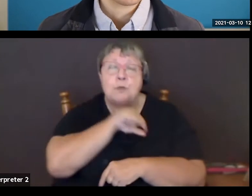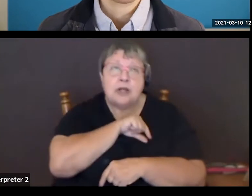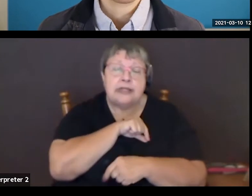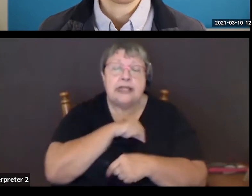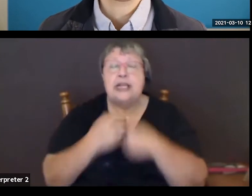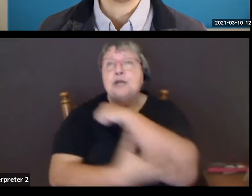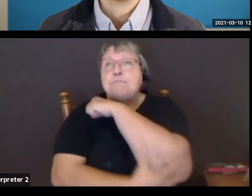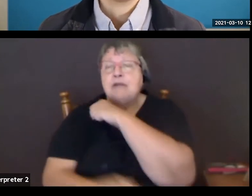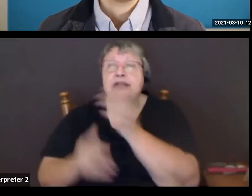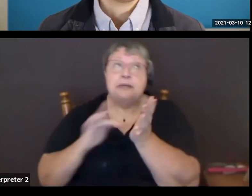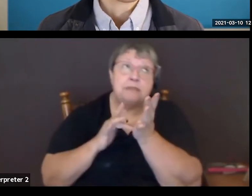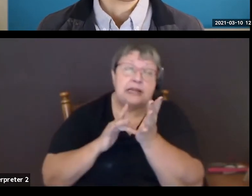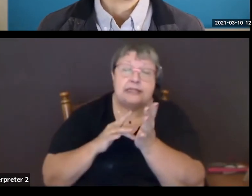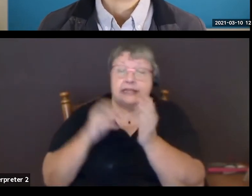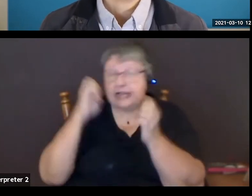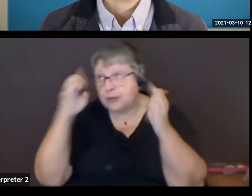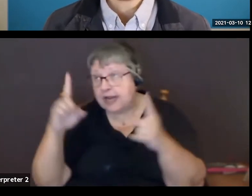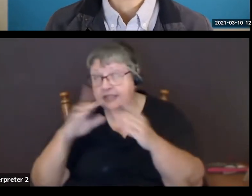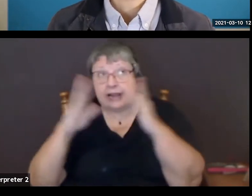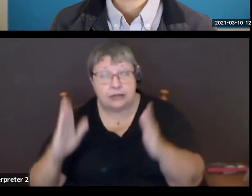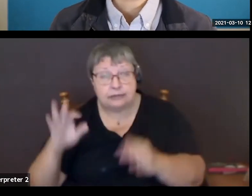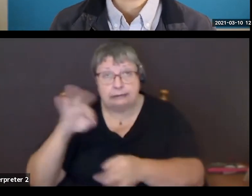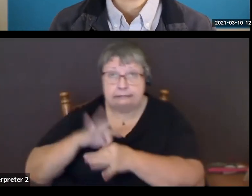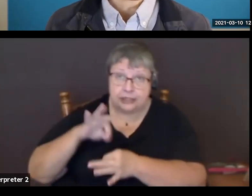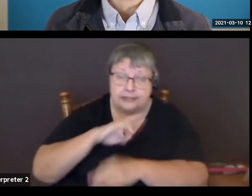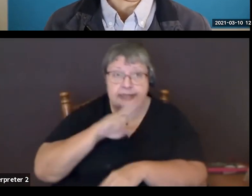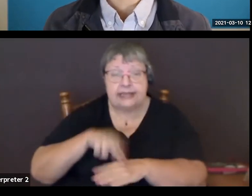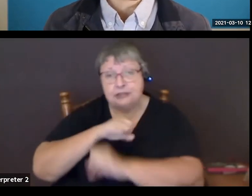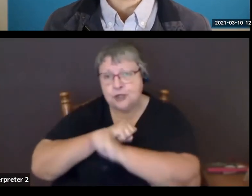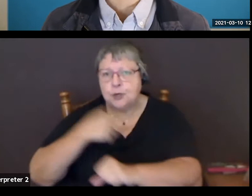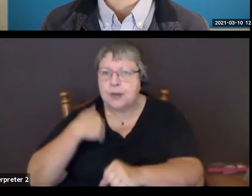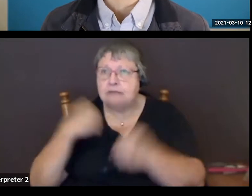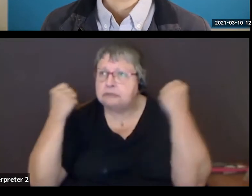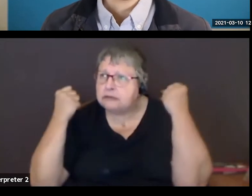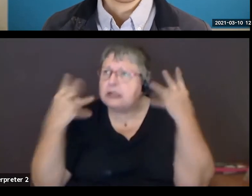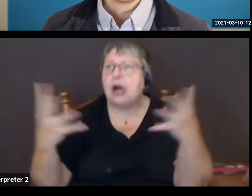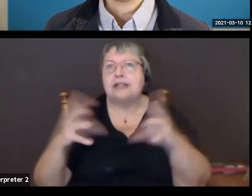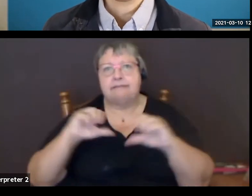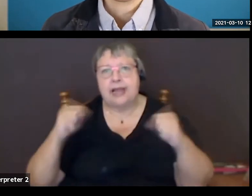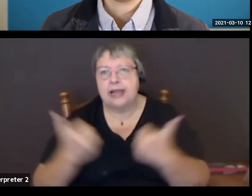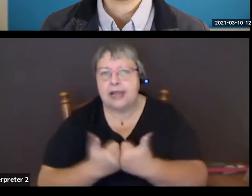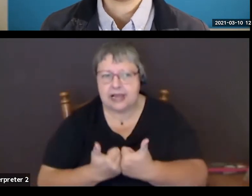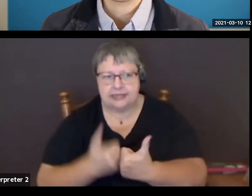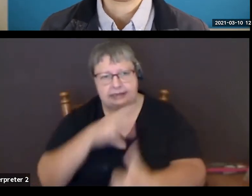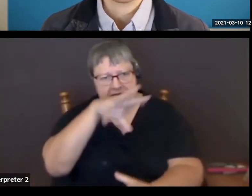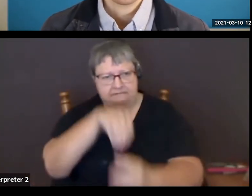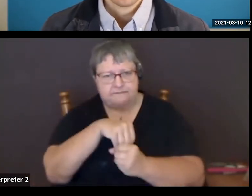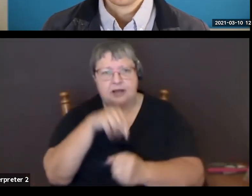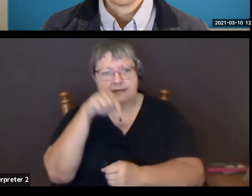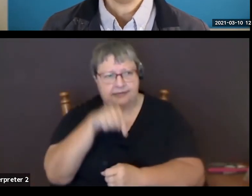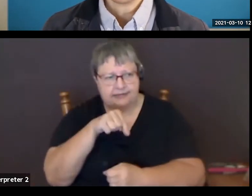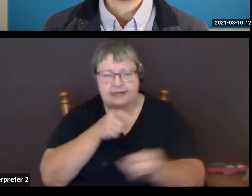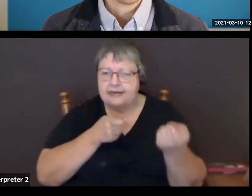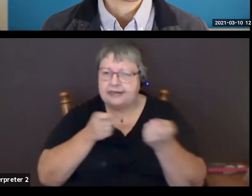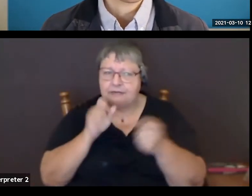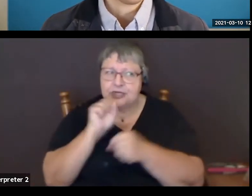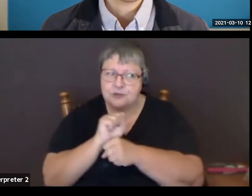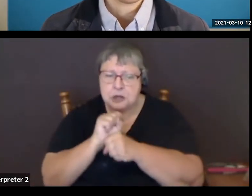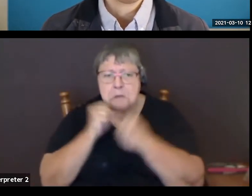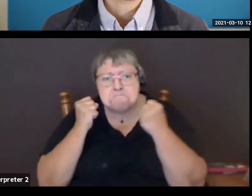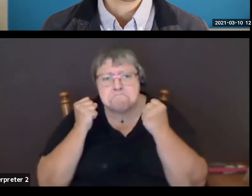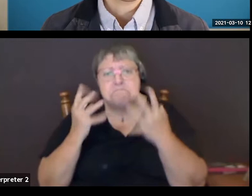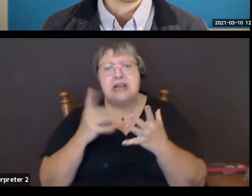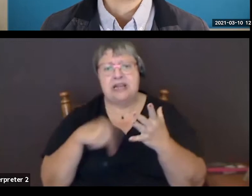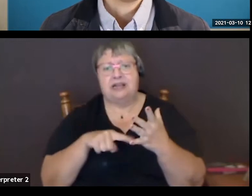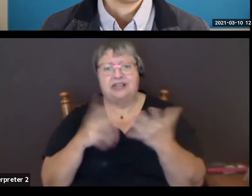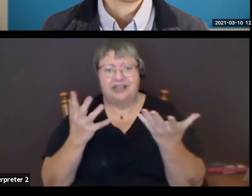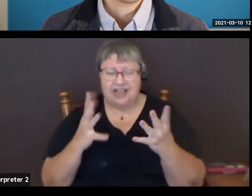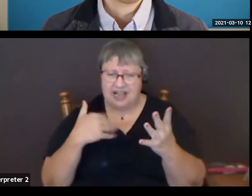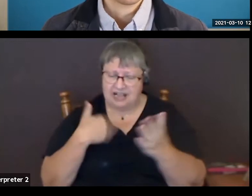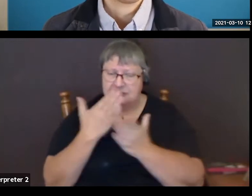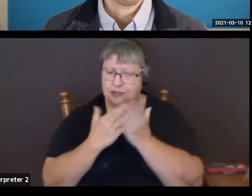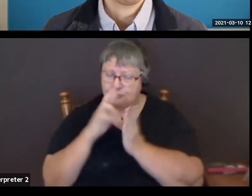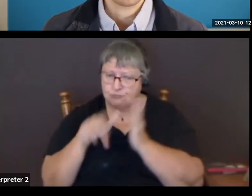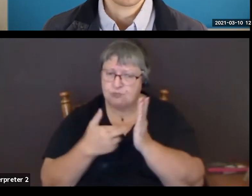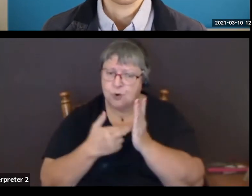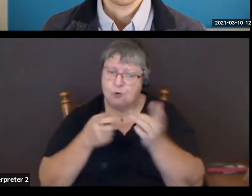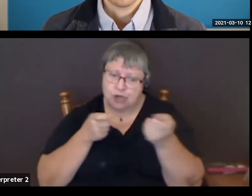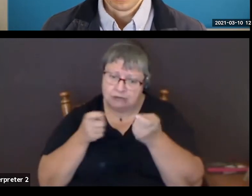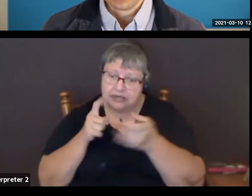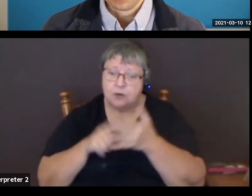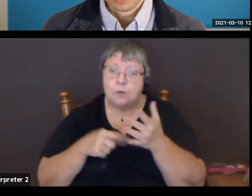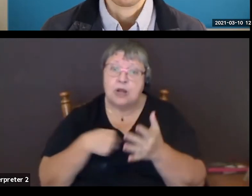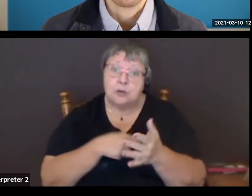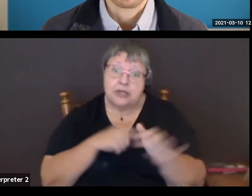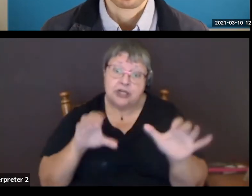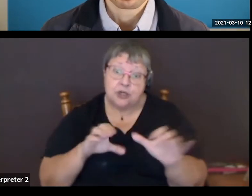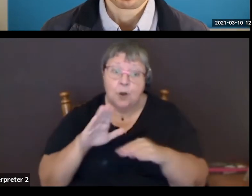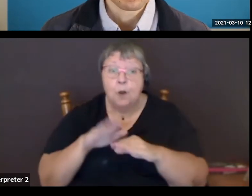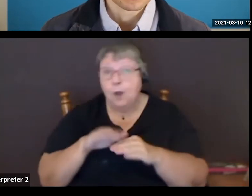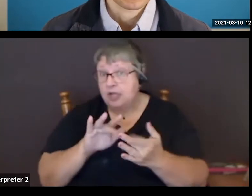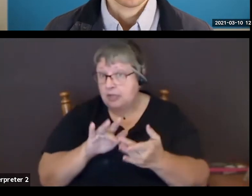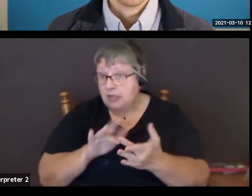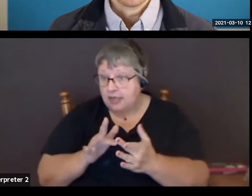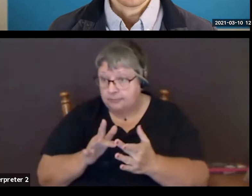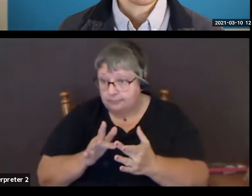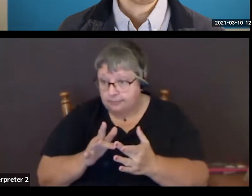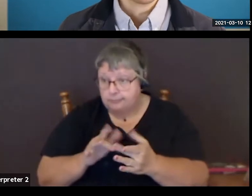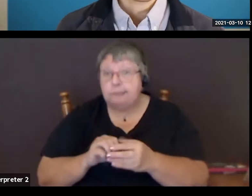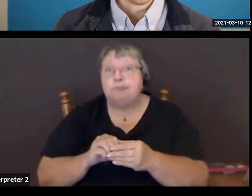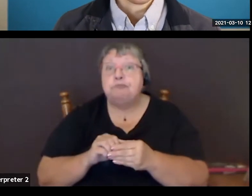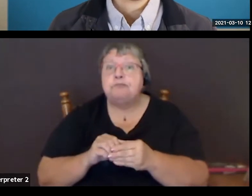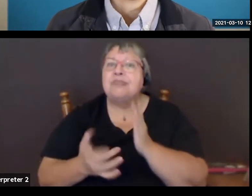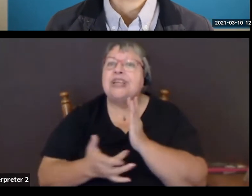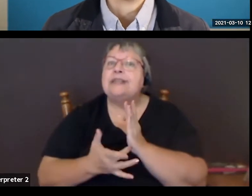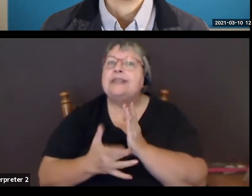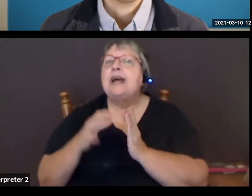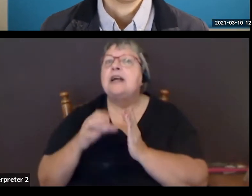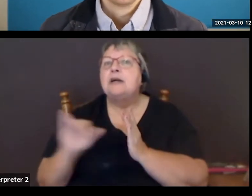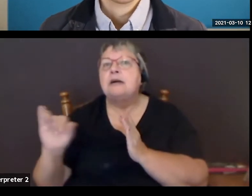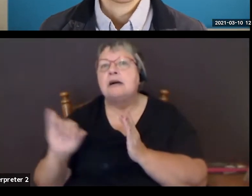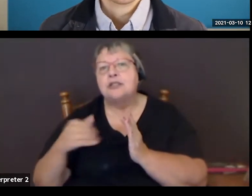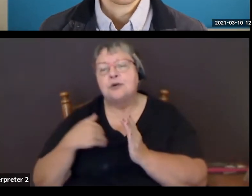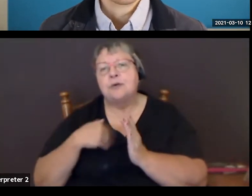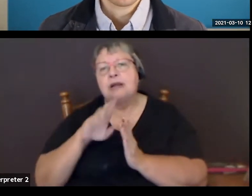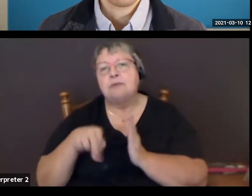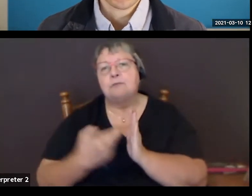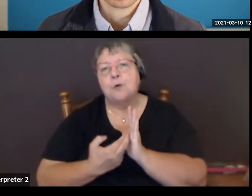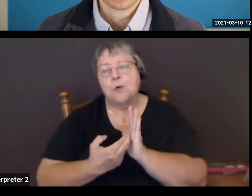education, housing, elections national security we have lots of agencies that engage in this kind of governance work, and many of those already have some role in governing what we do online tech companies also have a role in custodians of the internet